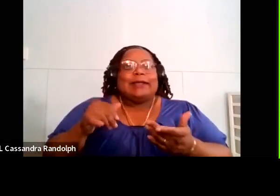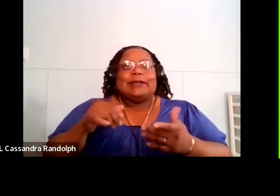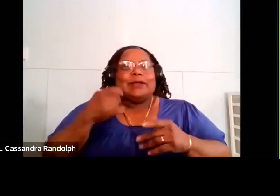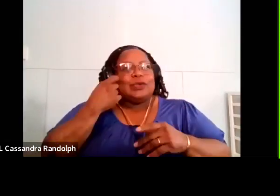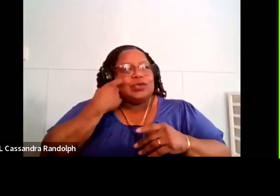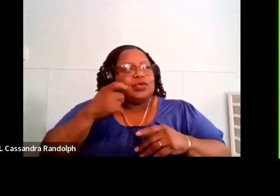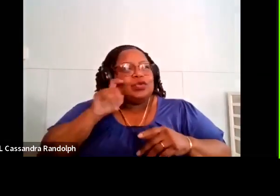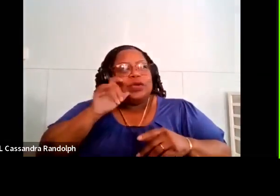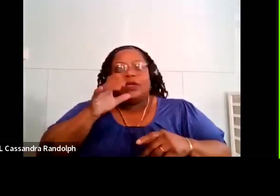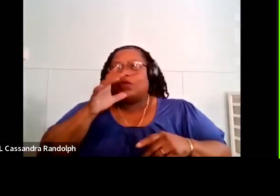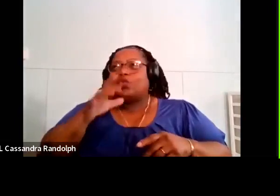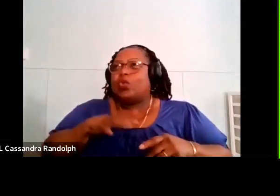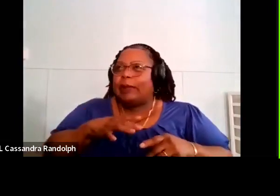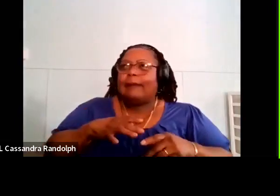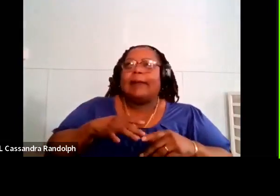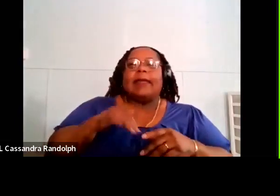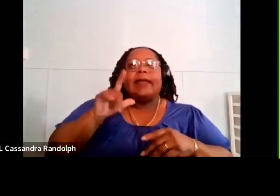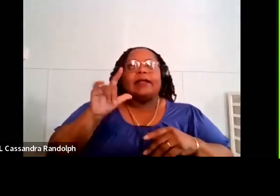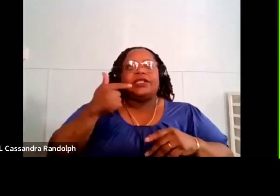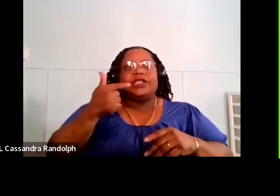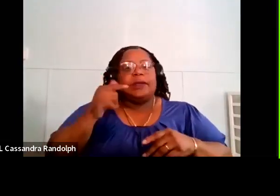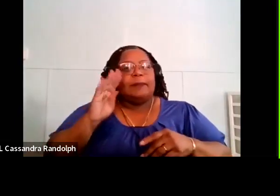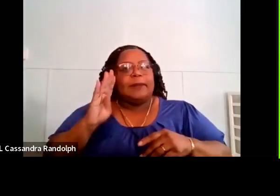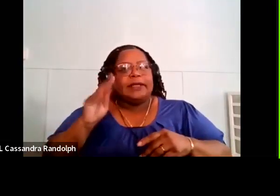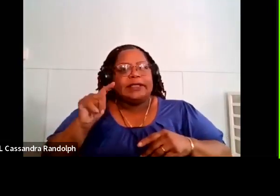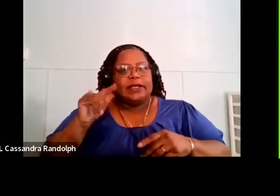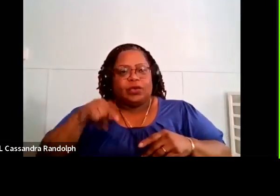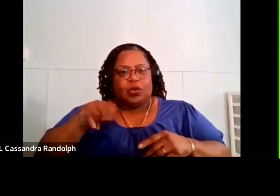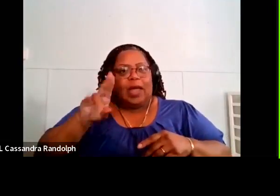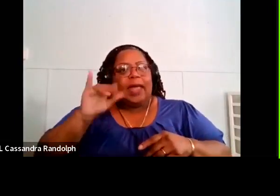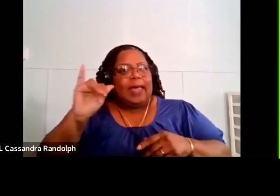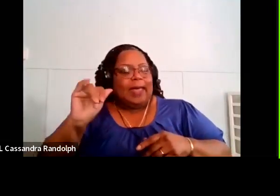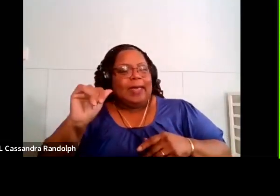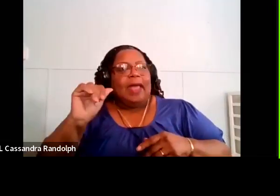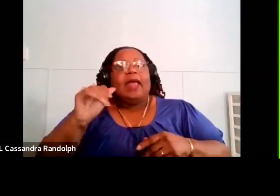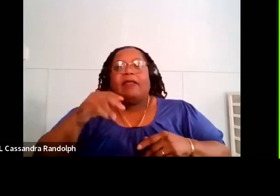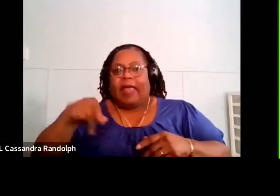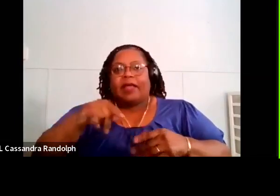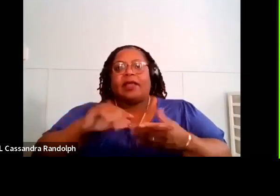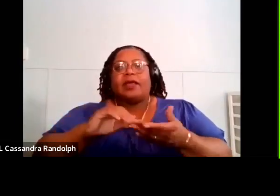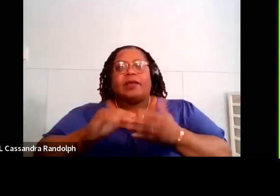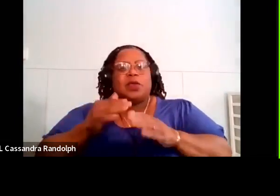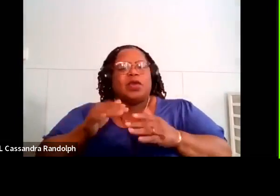challenges that many of my neighbors face but I don't know the challenges that other minorities face whether we are